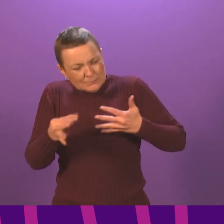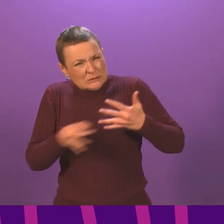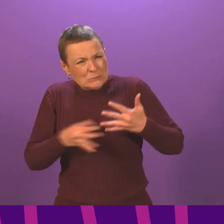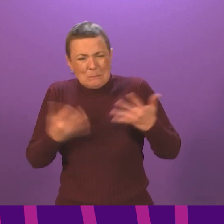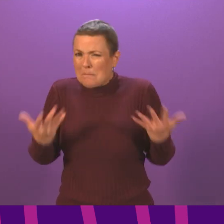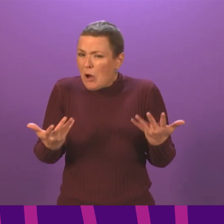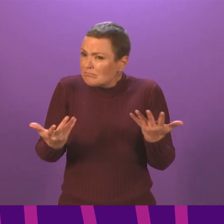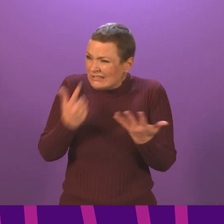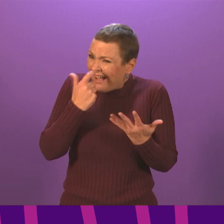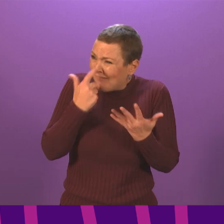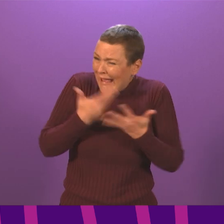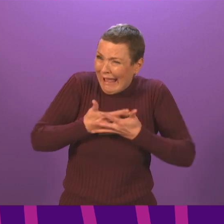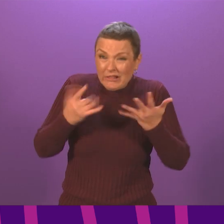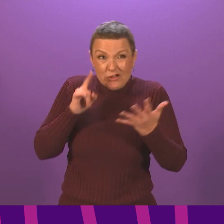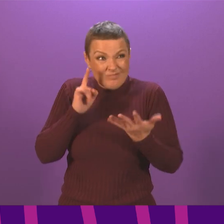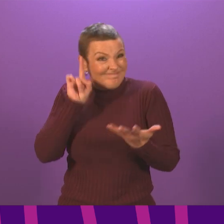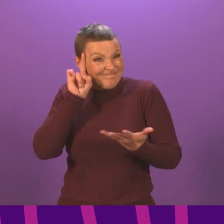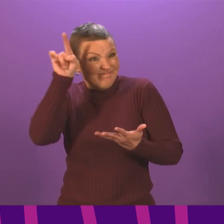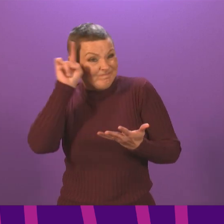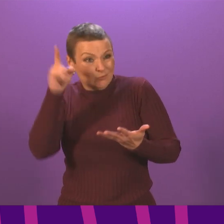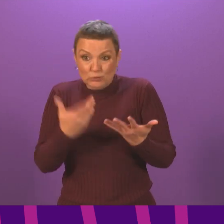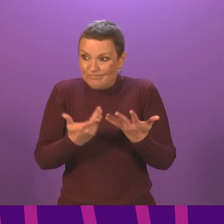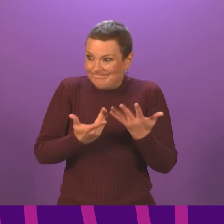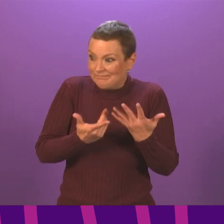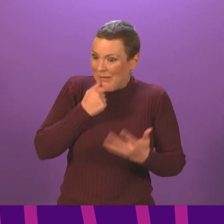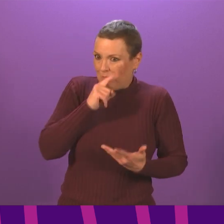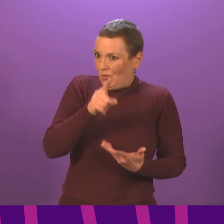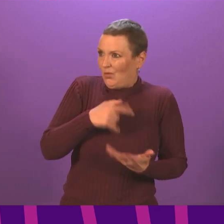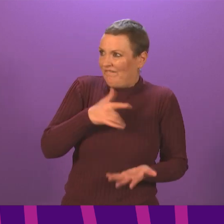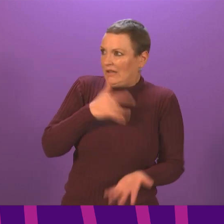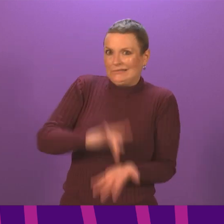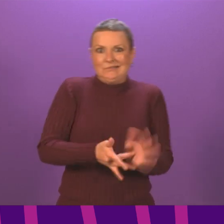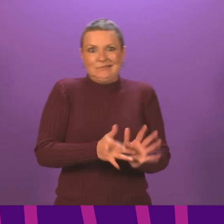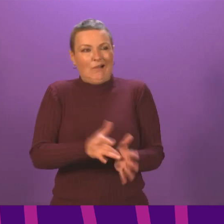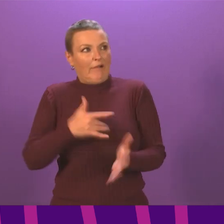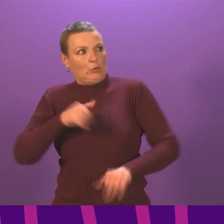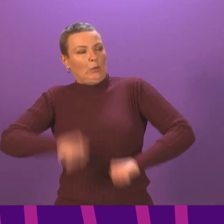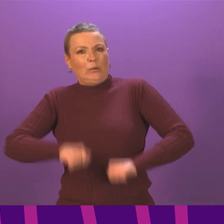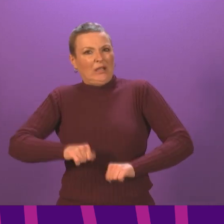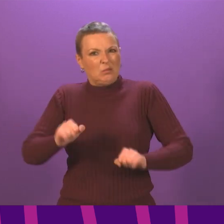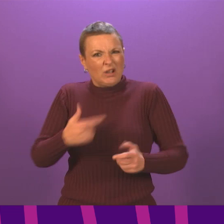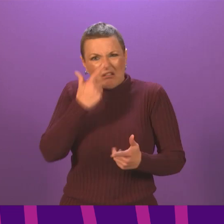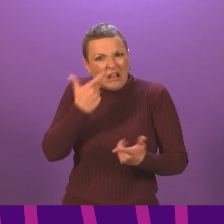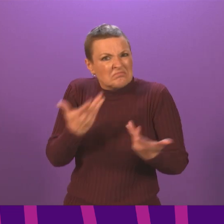there anything that can be done to improve things for people who are caught in that situation?